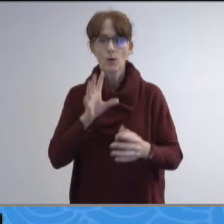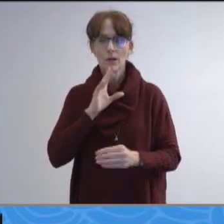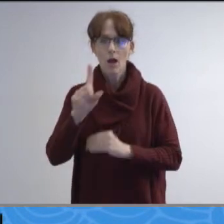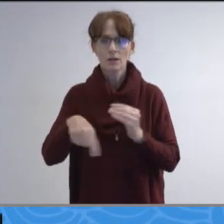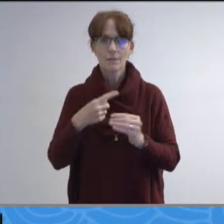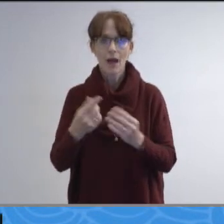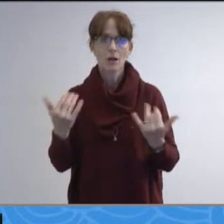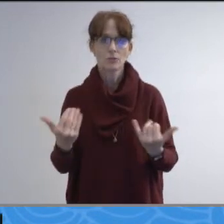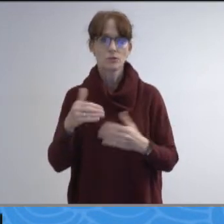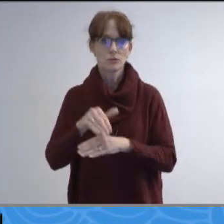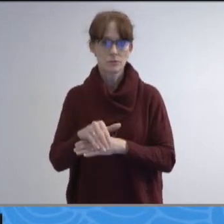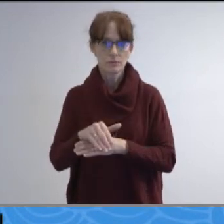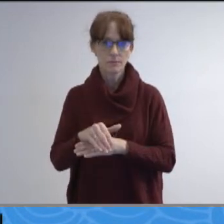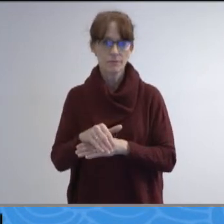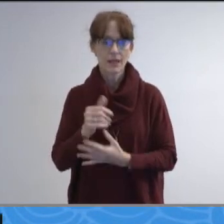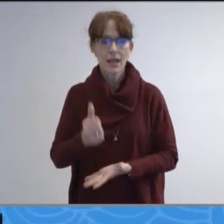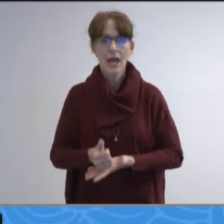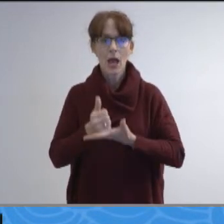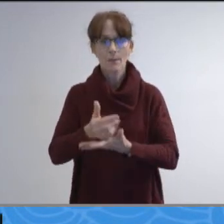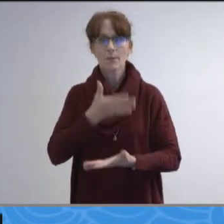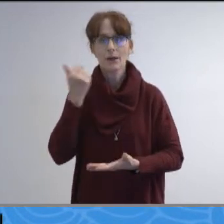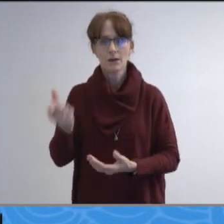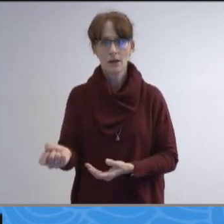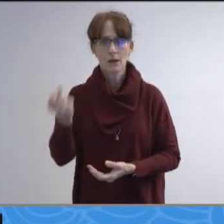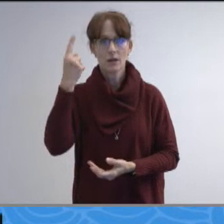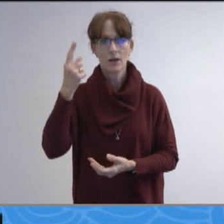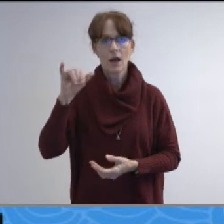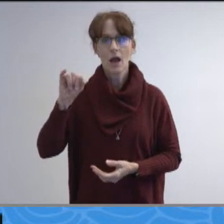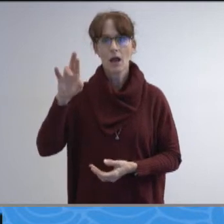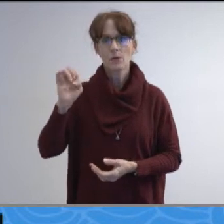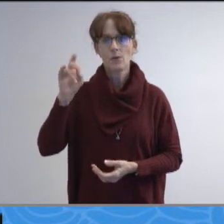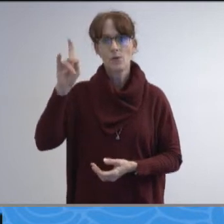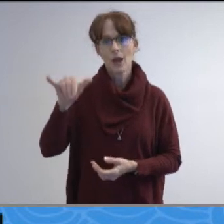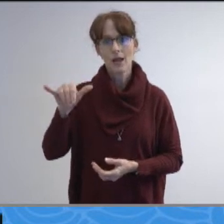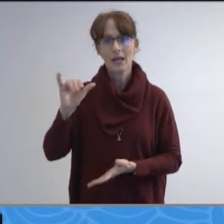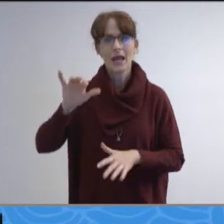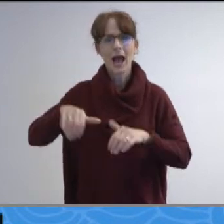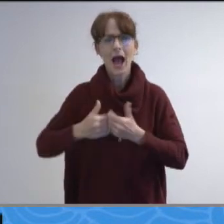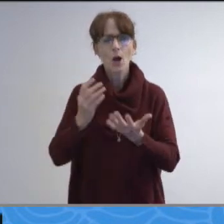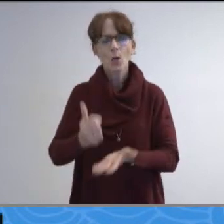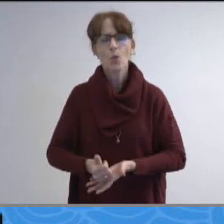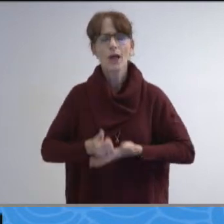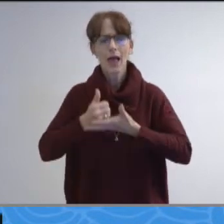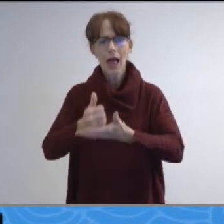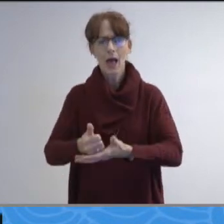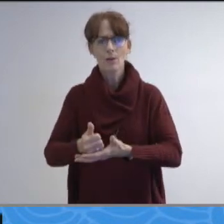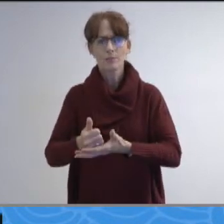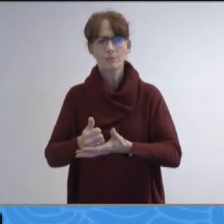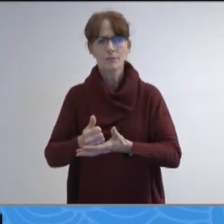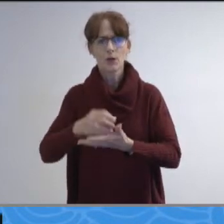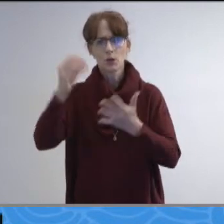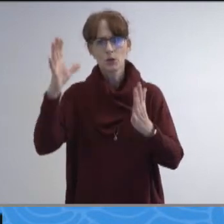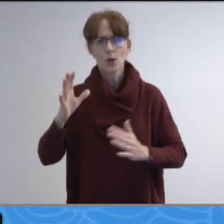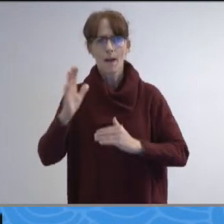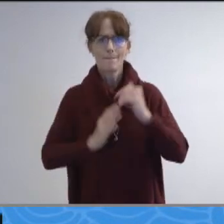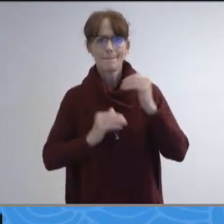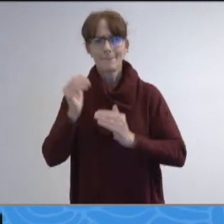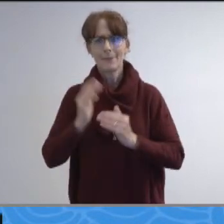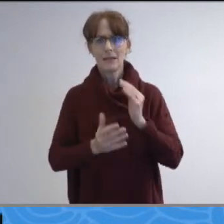and will help you better understand i-Ready and how it will help your student build essential skills in reading and mathematics.